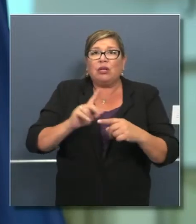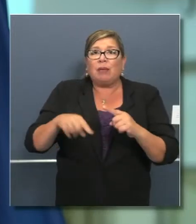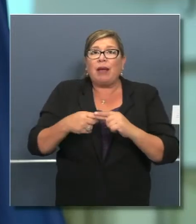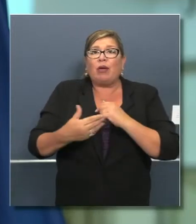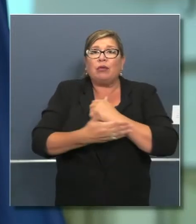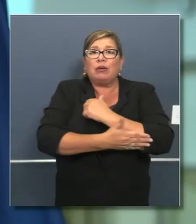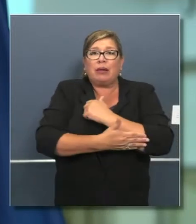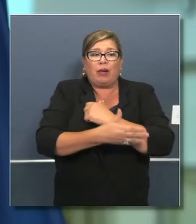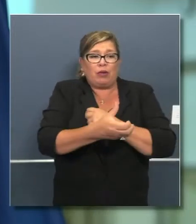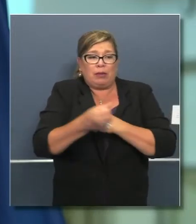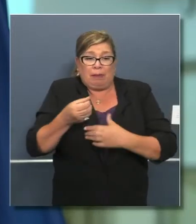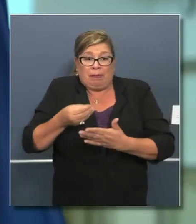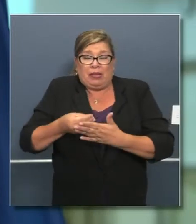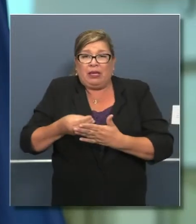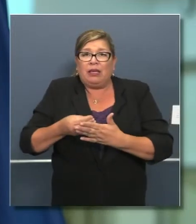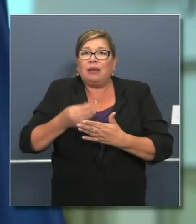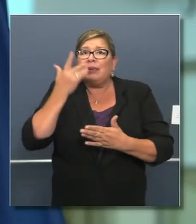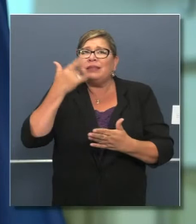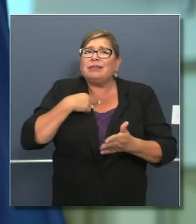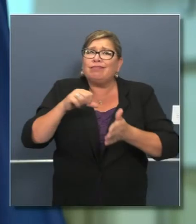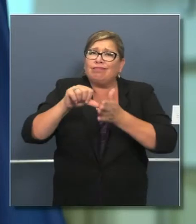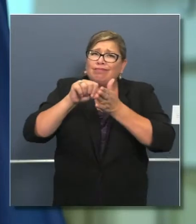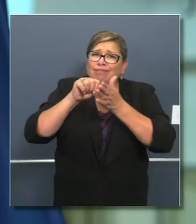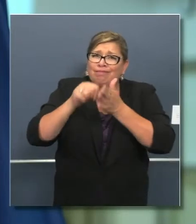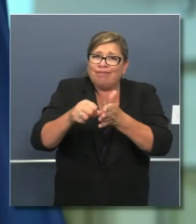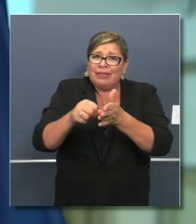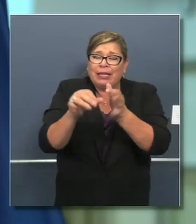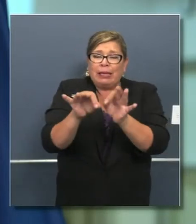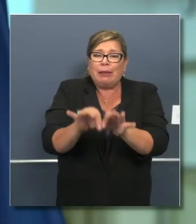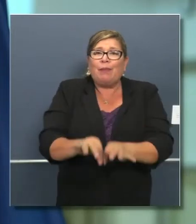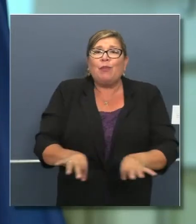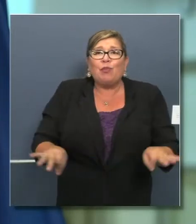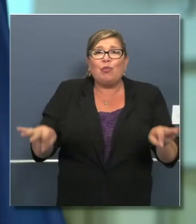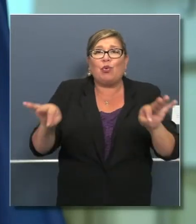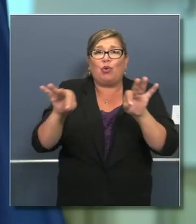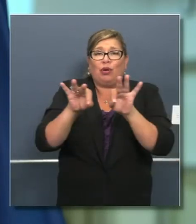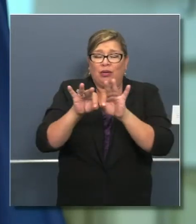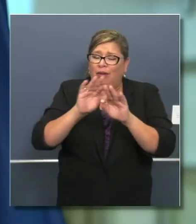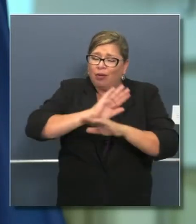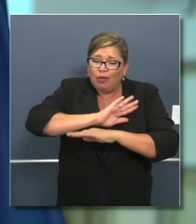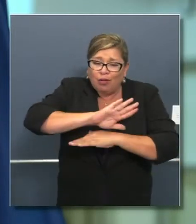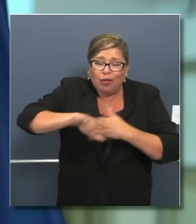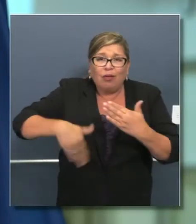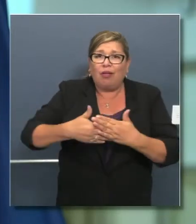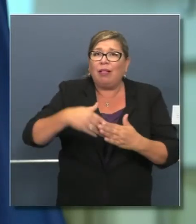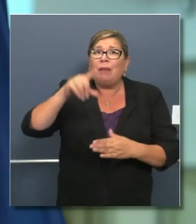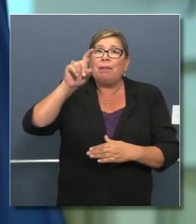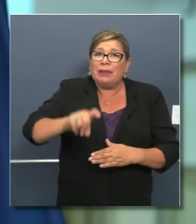moment and the importance that we all must place on being responsible but moreover accountable